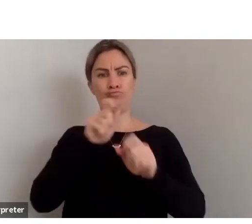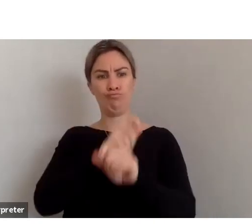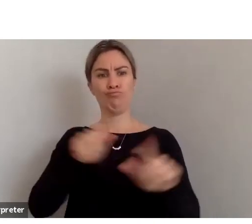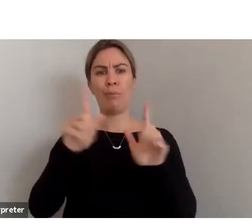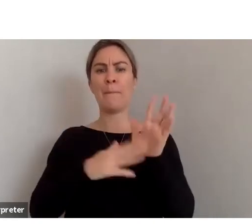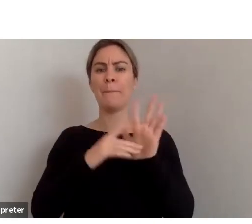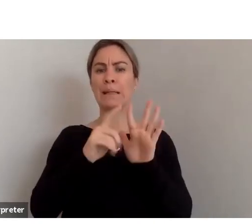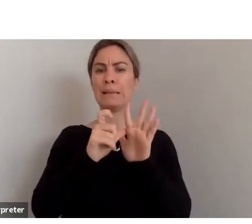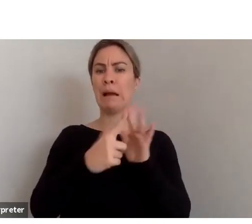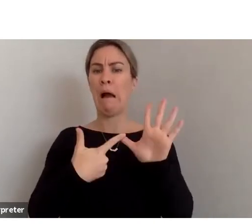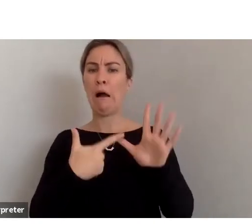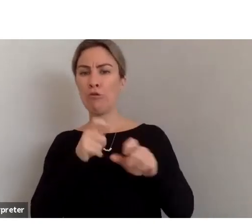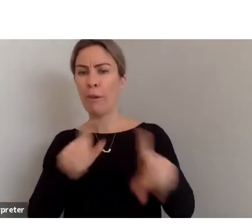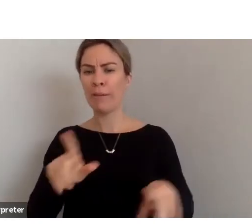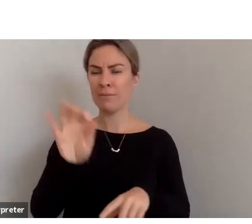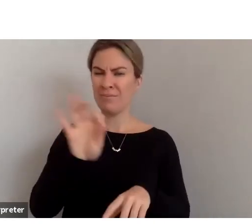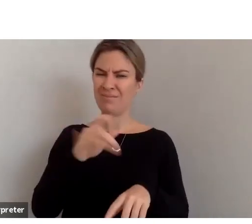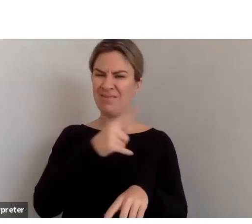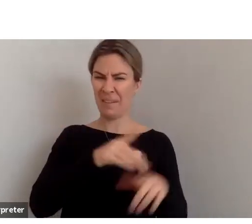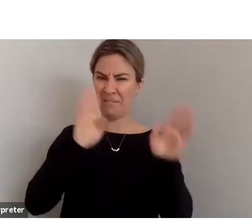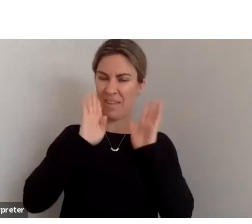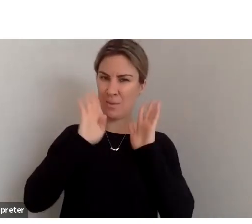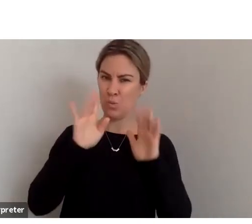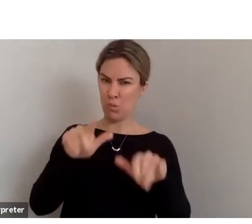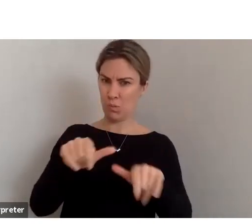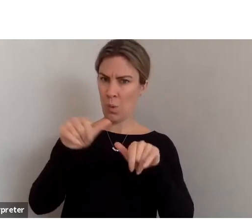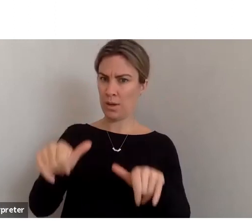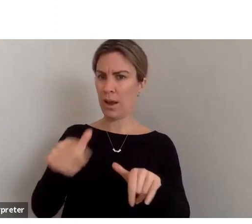Try to avoid ablest luggage.